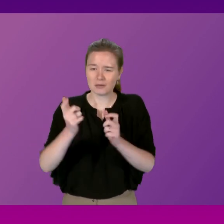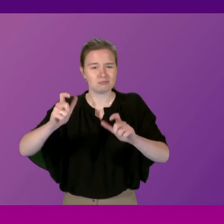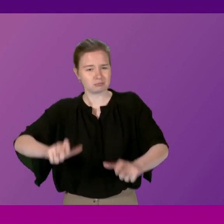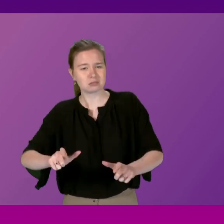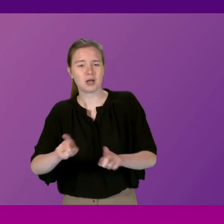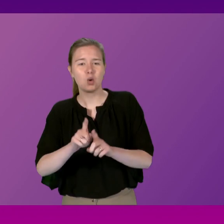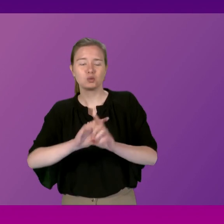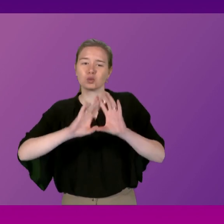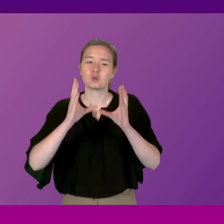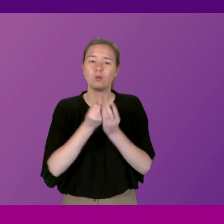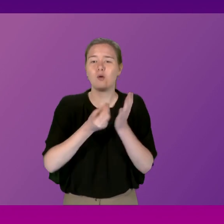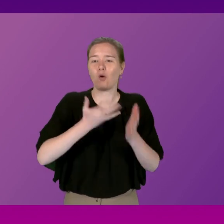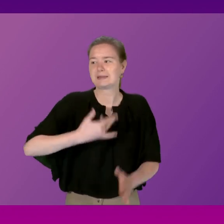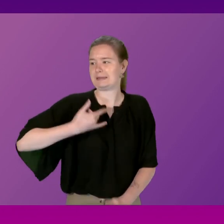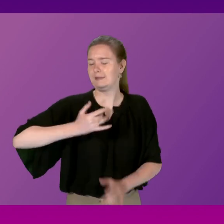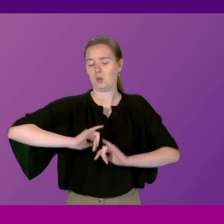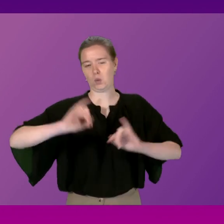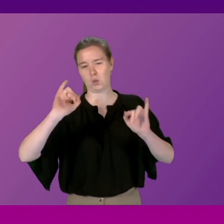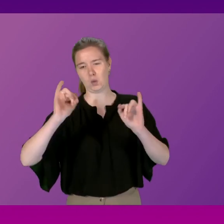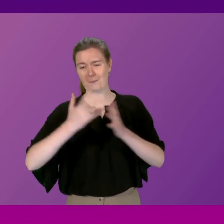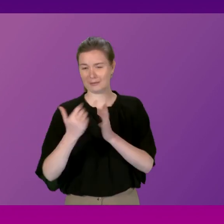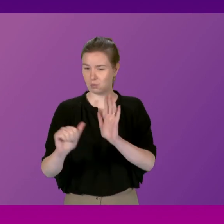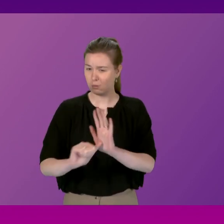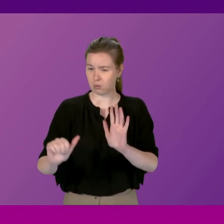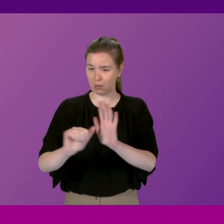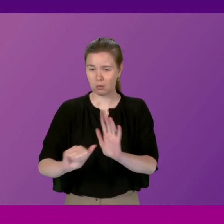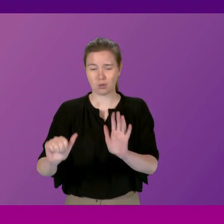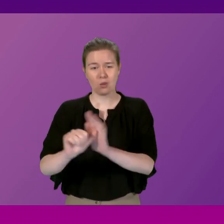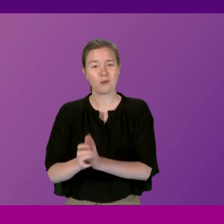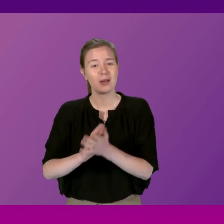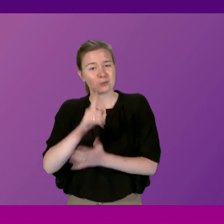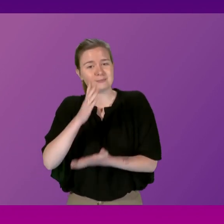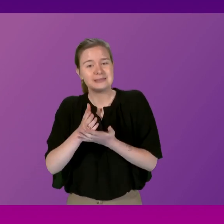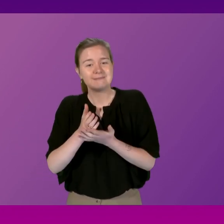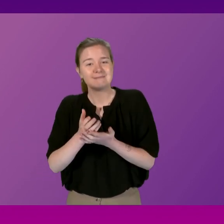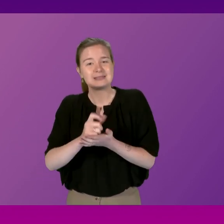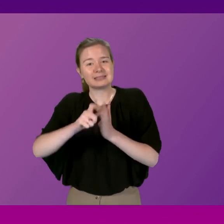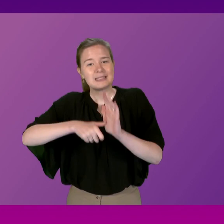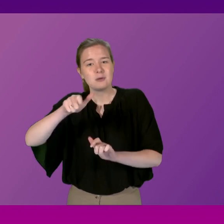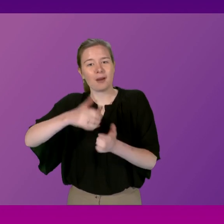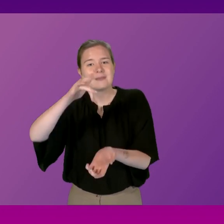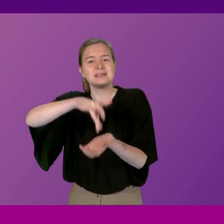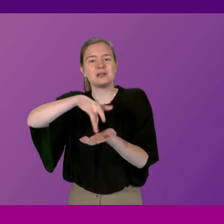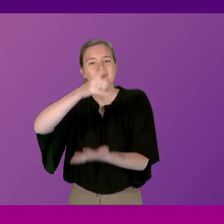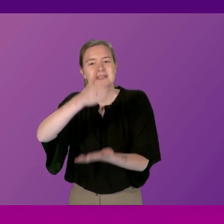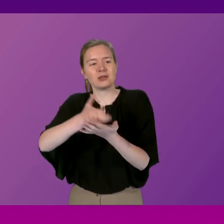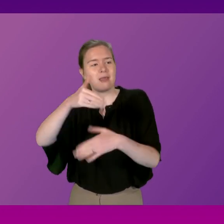and the global cost of living crisis, and we believe that disabled people must be at the centre of the decisions that affect them.